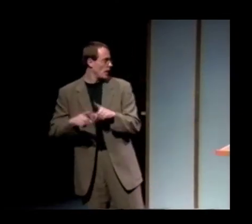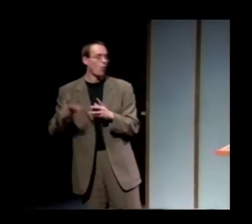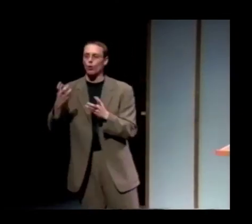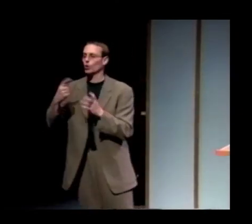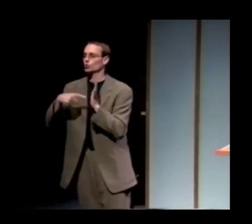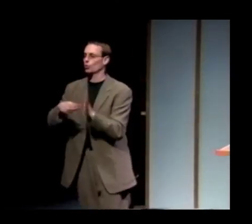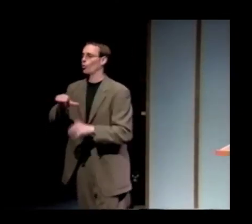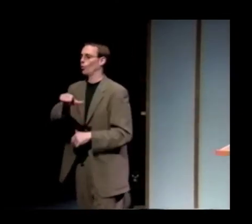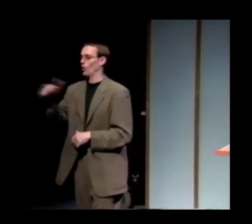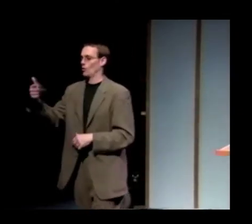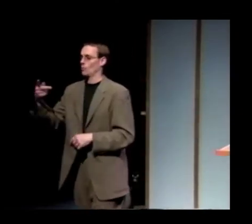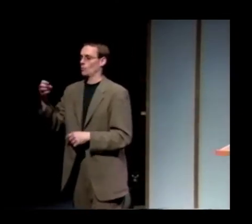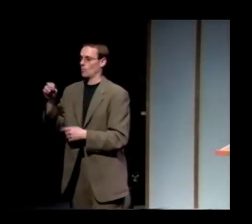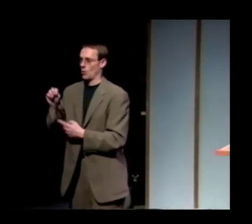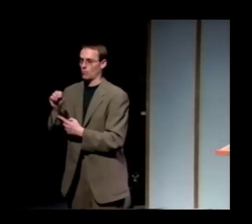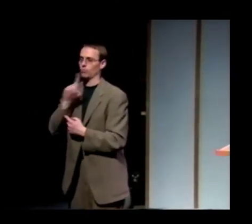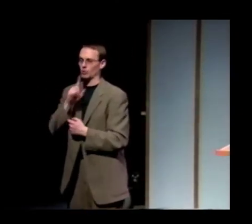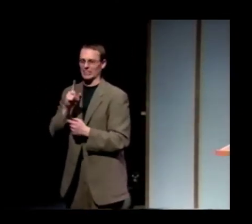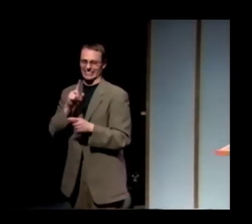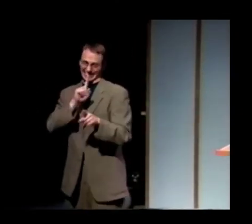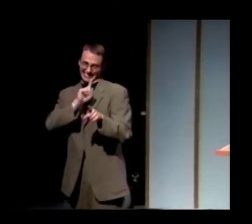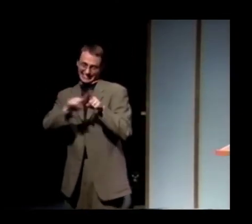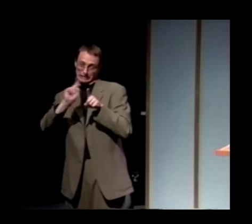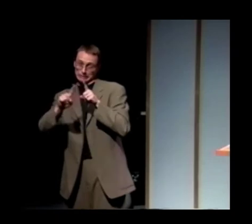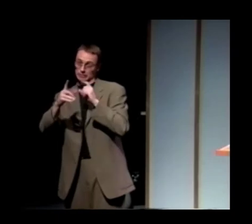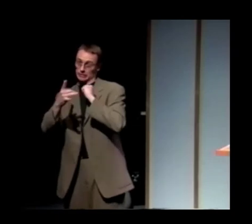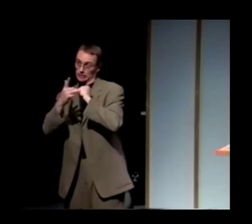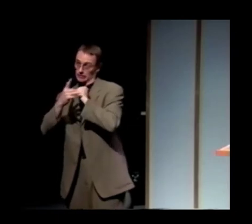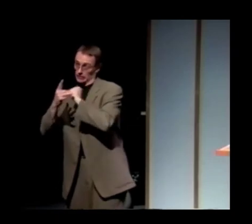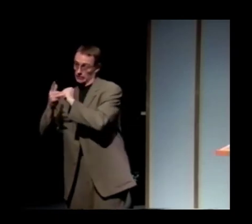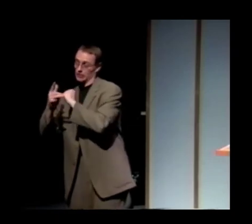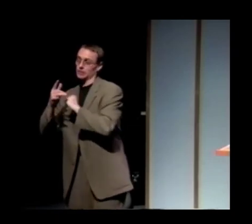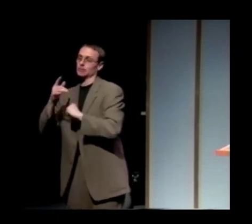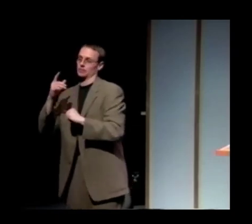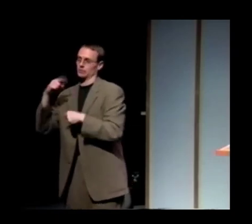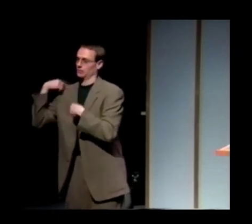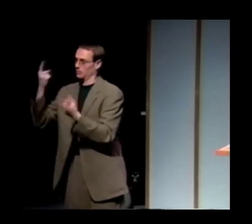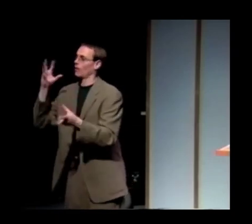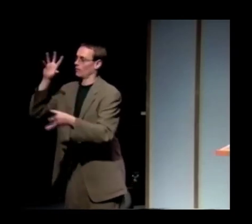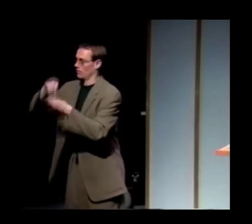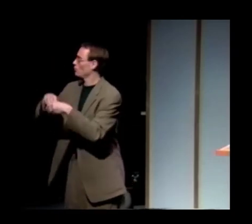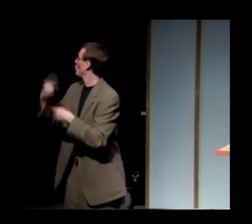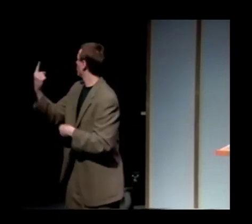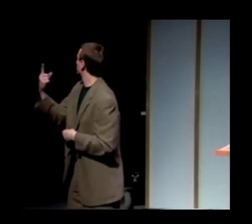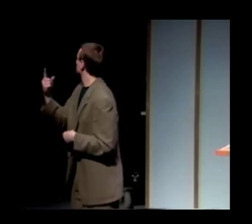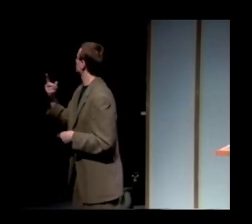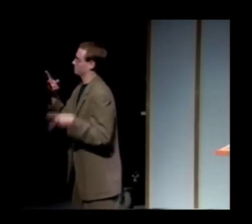WE'LL SEE IF TIME PERMITS, BUT I'D LIKE TO SHOW YOU ANOTHER POEM THAT REVEALS THESE DIFFERENT TECHNIQUES